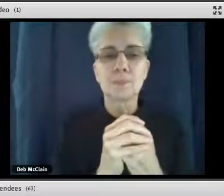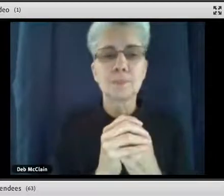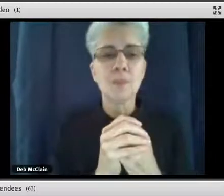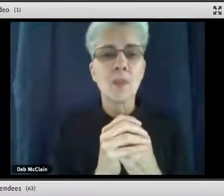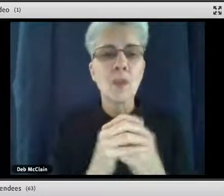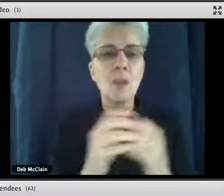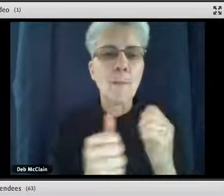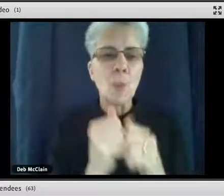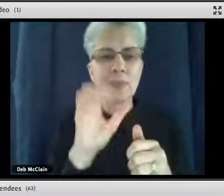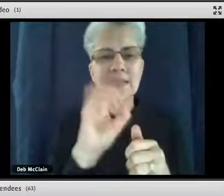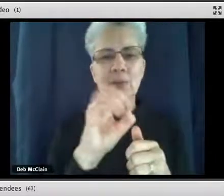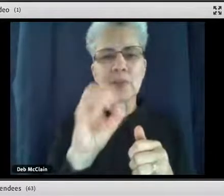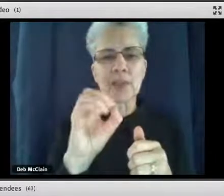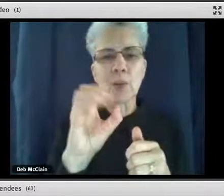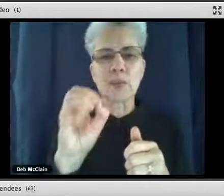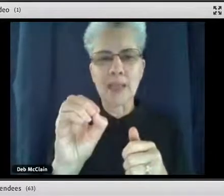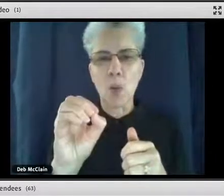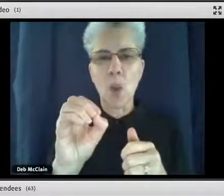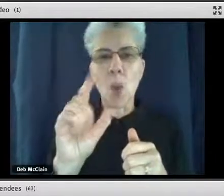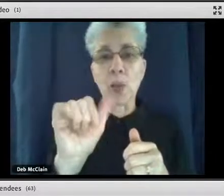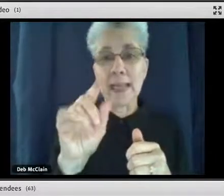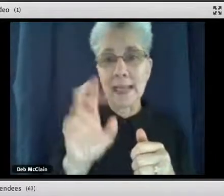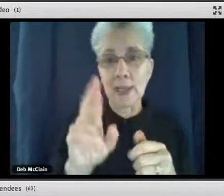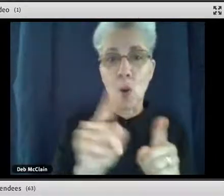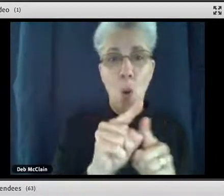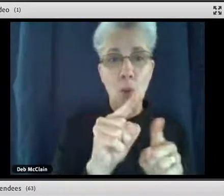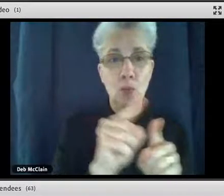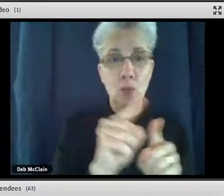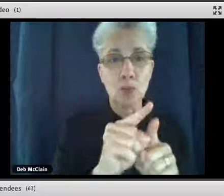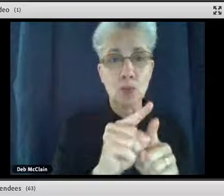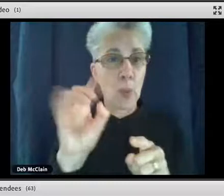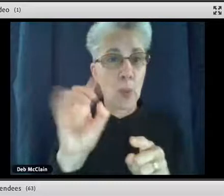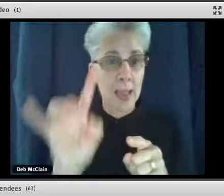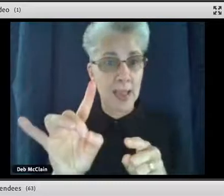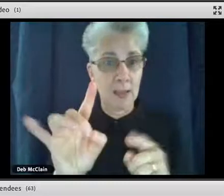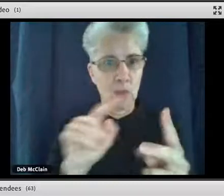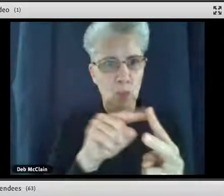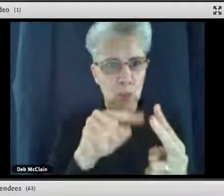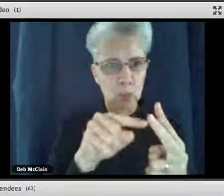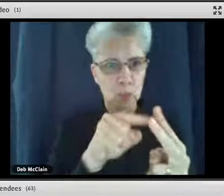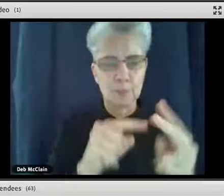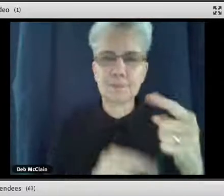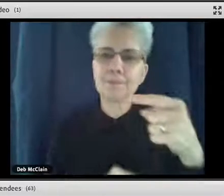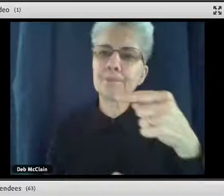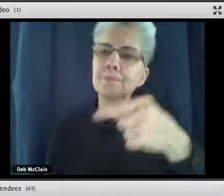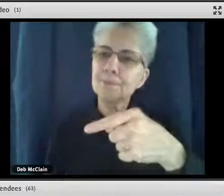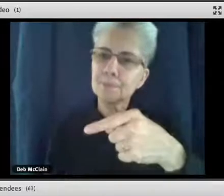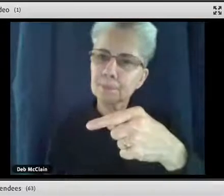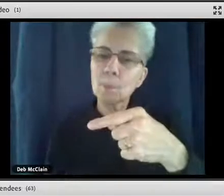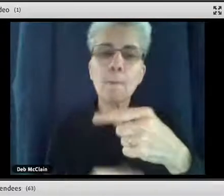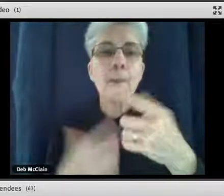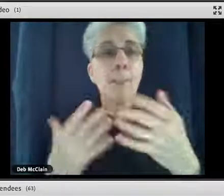Actually mainly the 000 the leader, as well as the 008. Now, of course, moving on